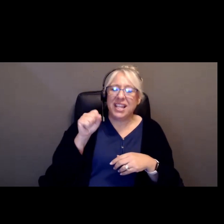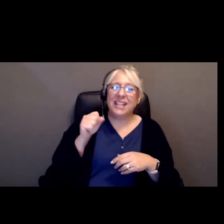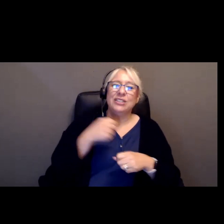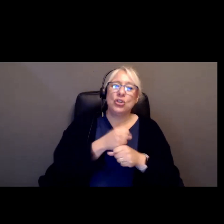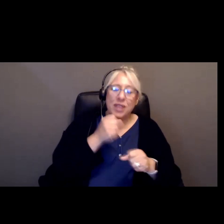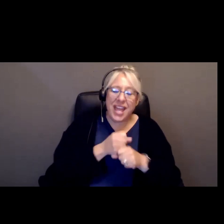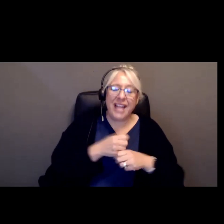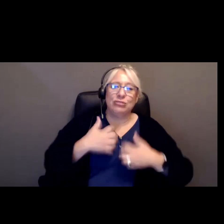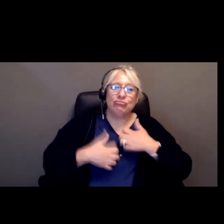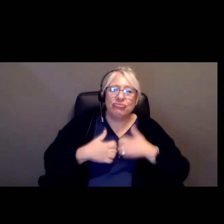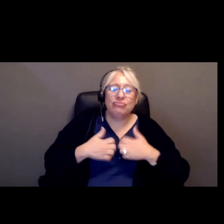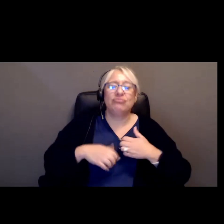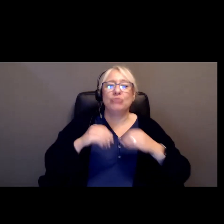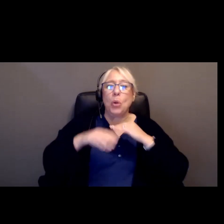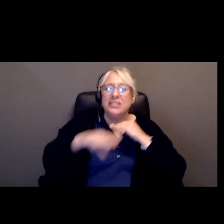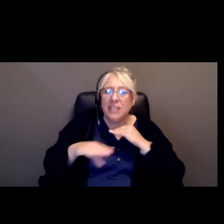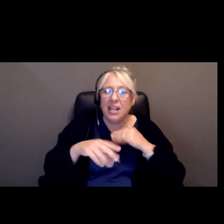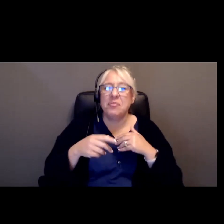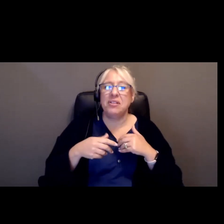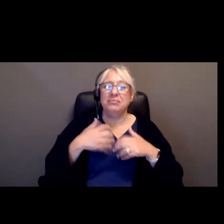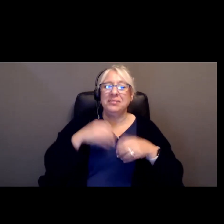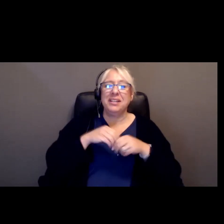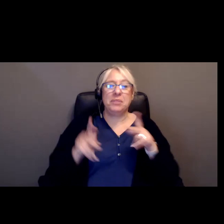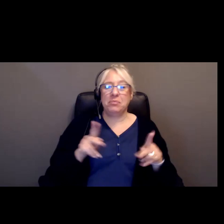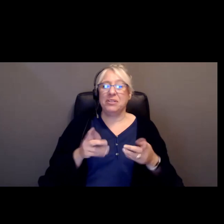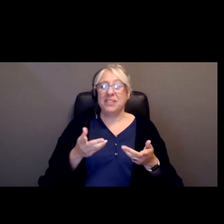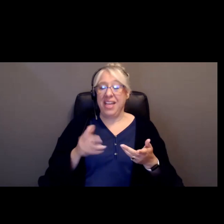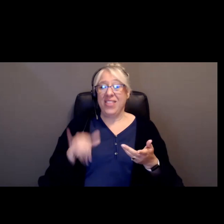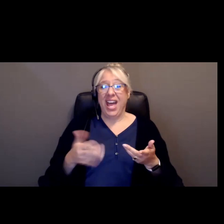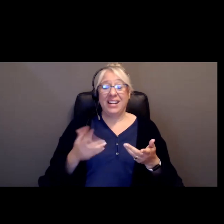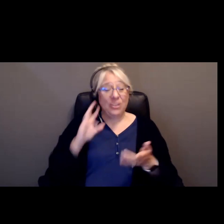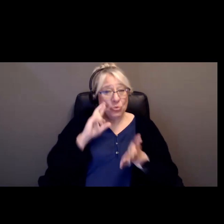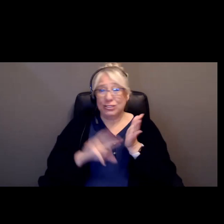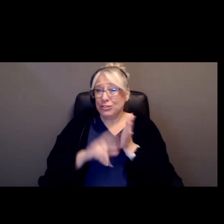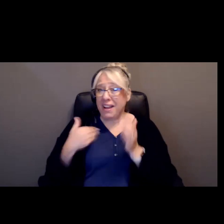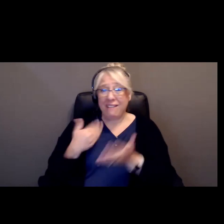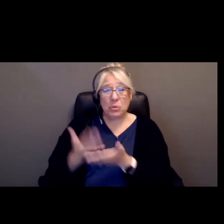and destabilization in people. And certainly, the research is there now to show that providing homes